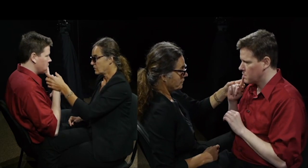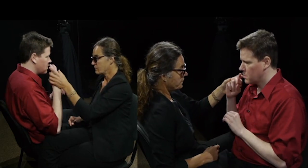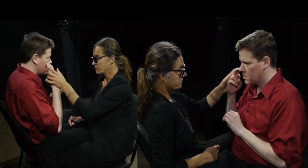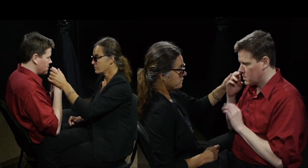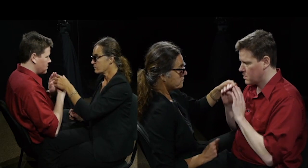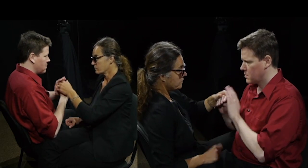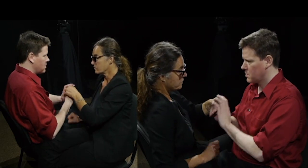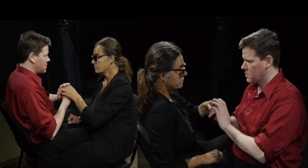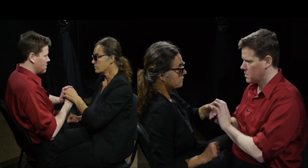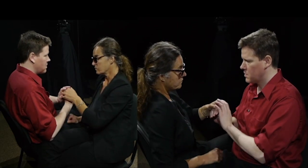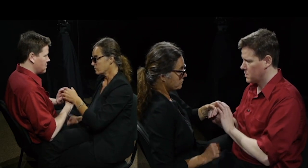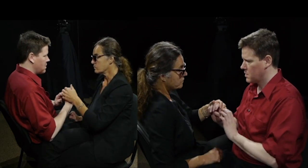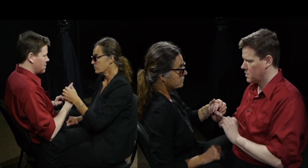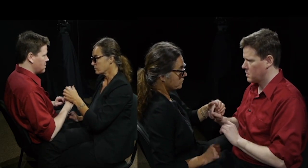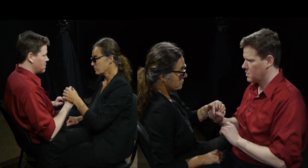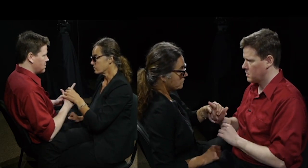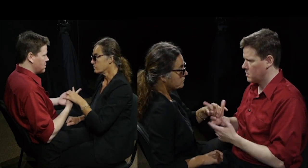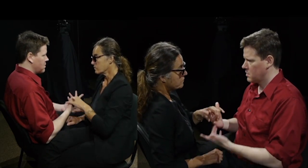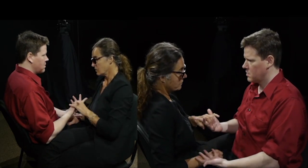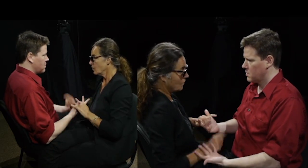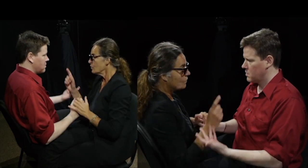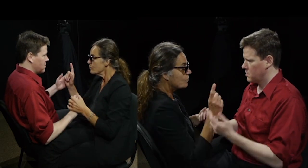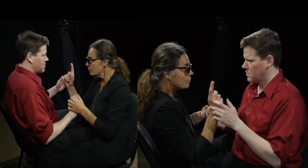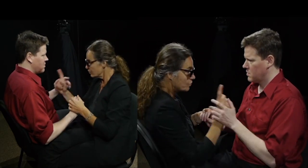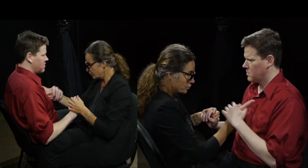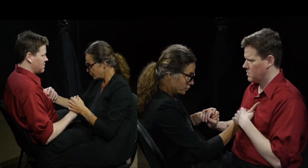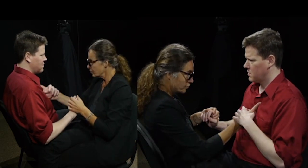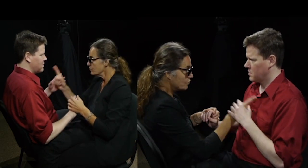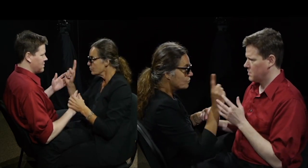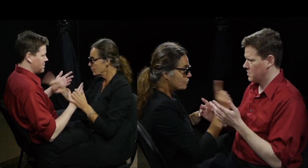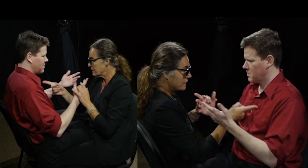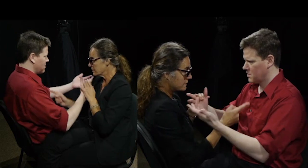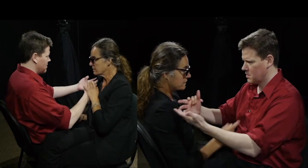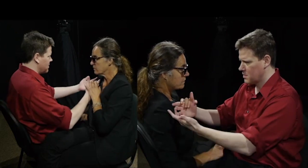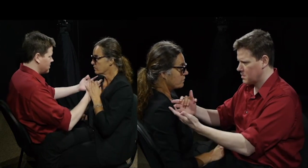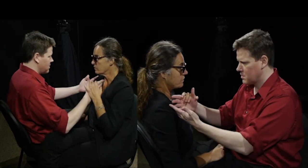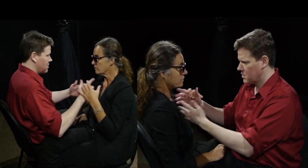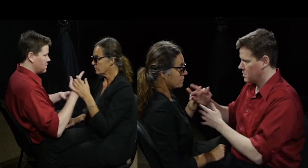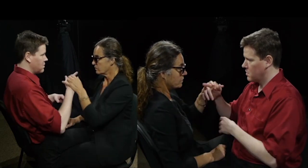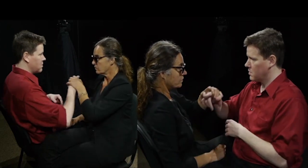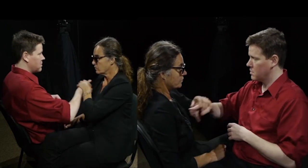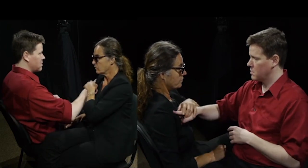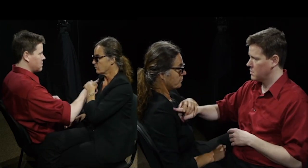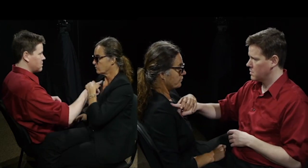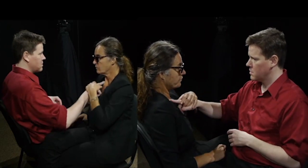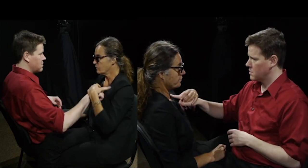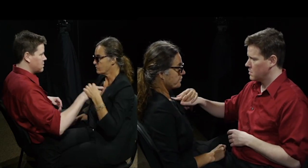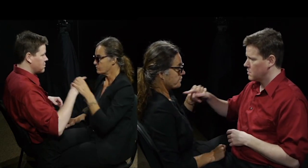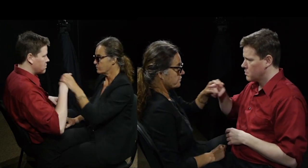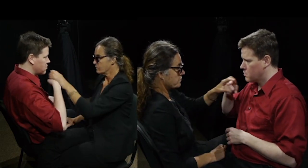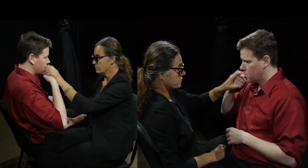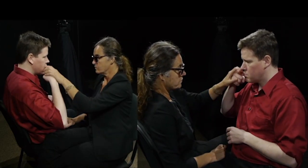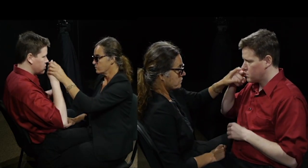[John] All of those hearing and sighted instructors operate under the assumption that they know what is best for DeafBlind children.